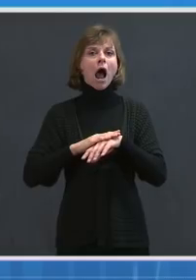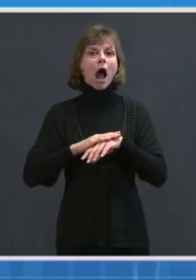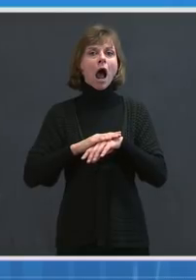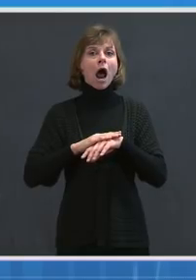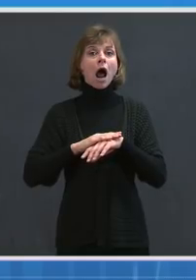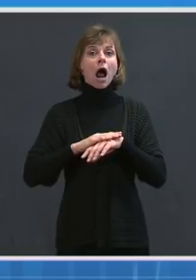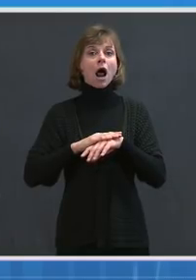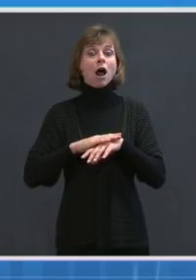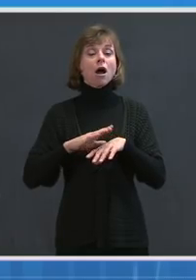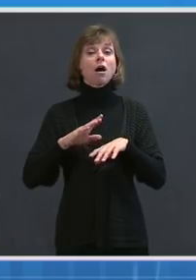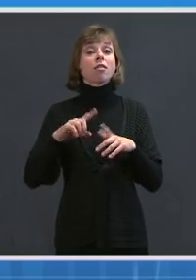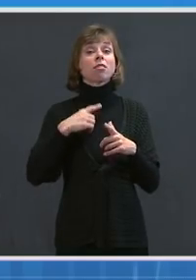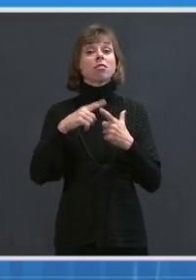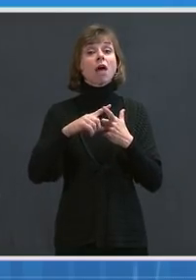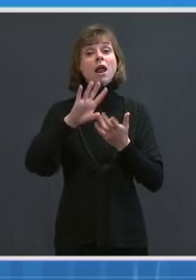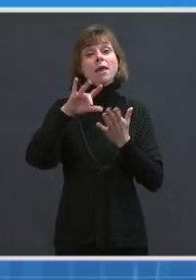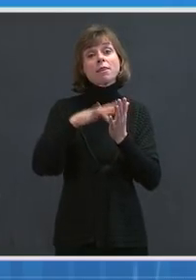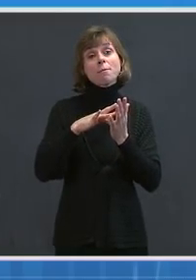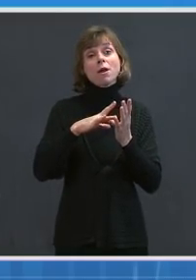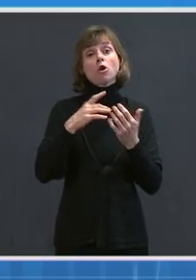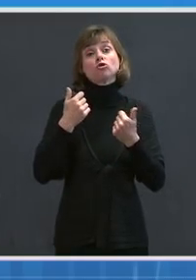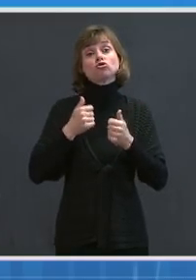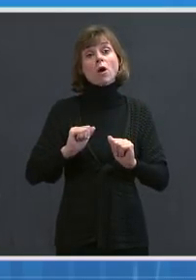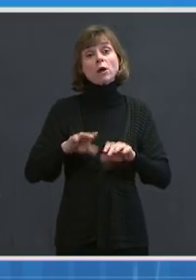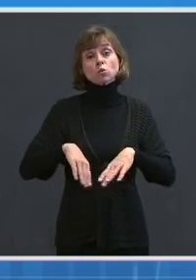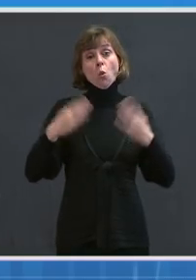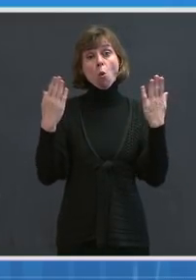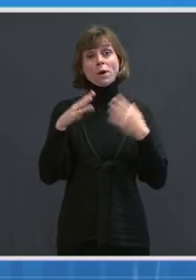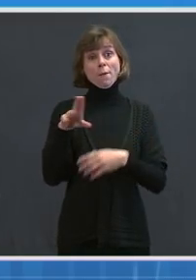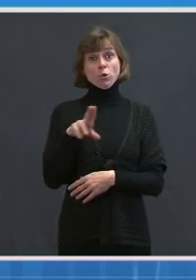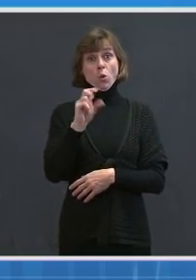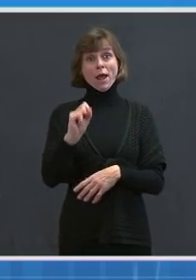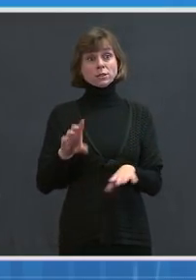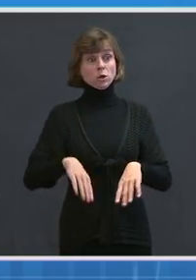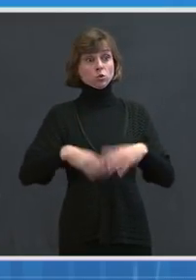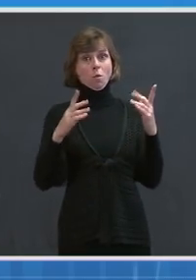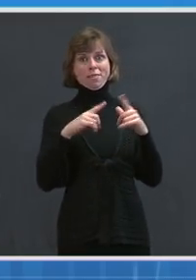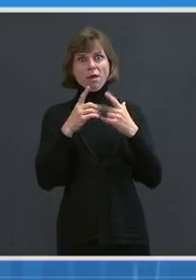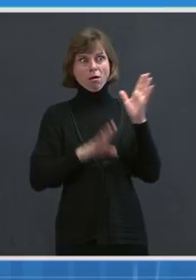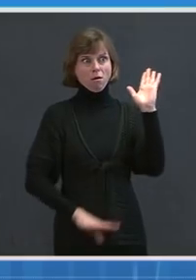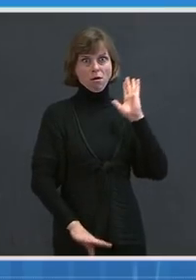in the middle of the slide, the same thing: After we peaked, we started to come down,